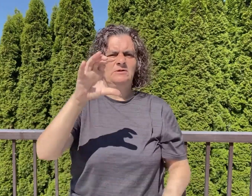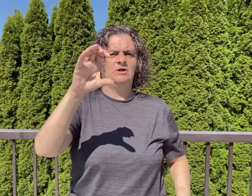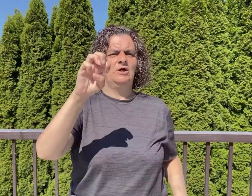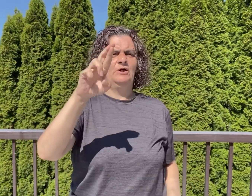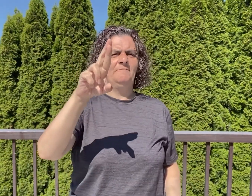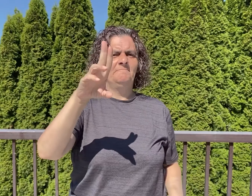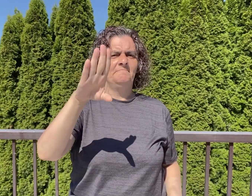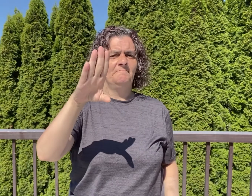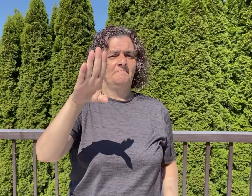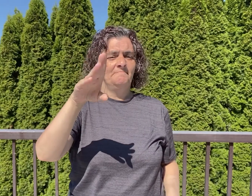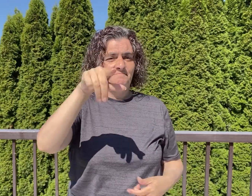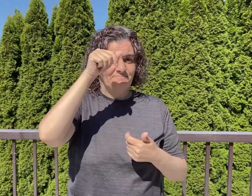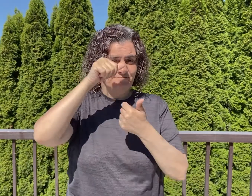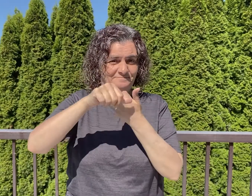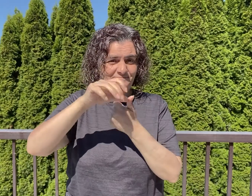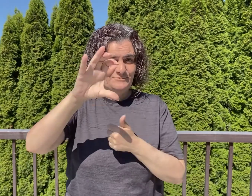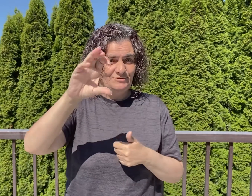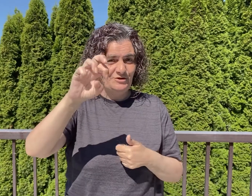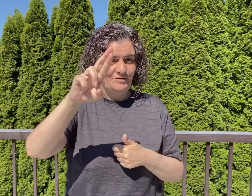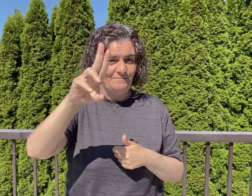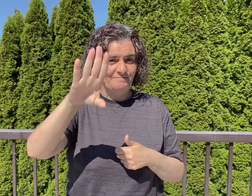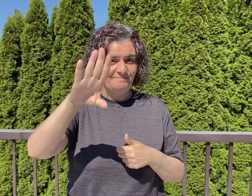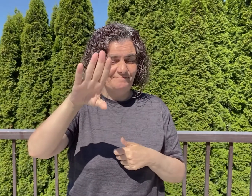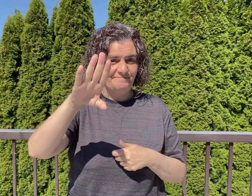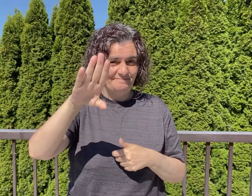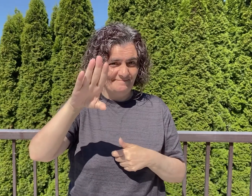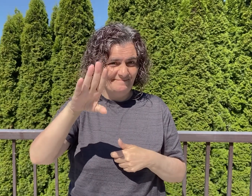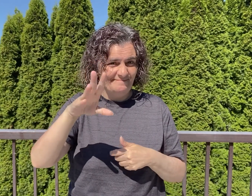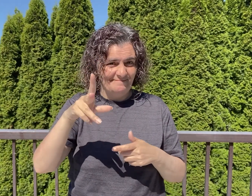CERB, Canada Emergency Response Benefit.